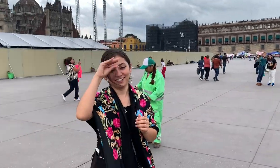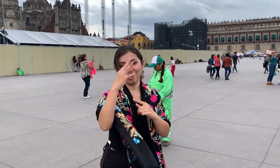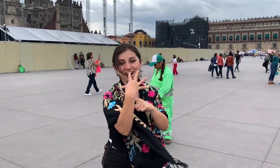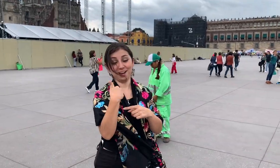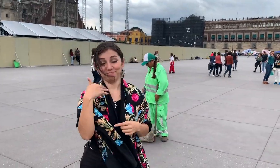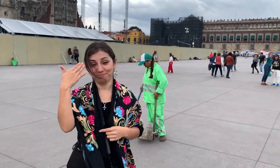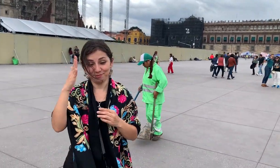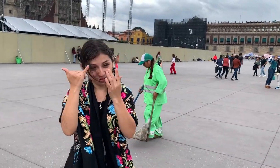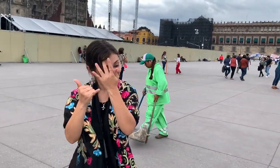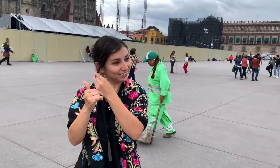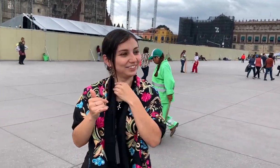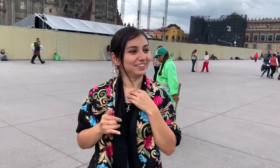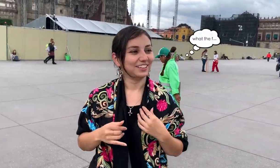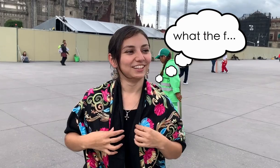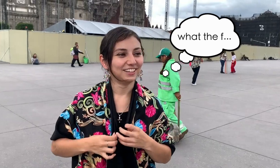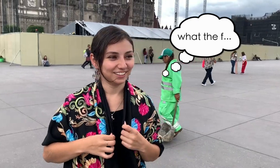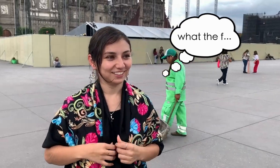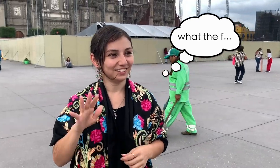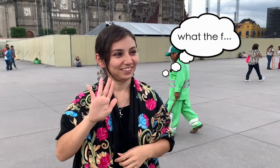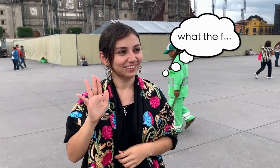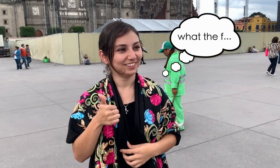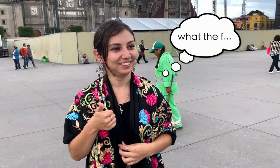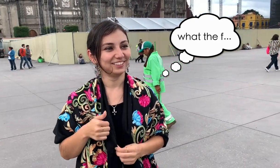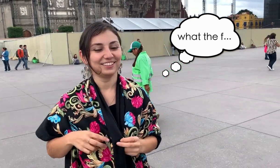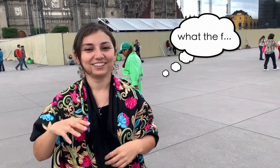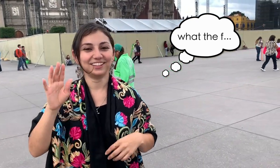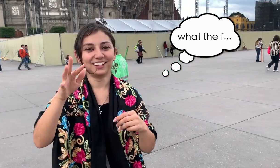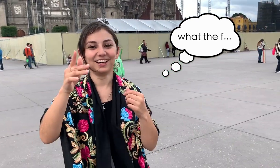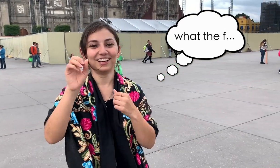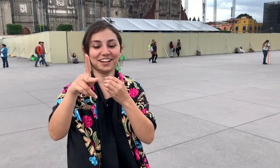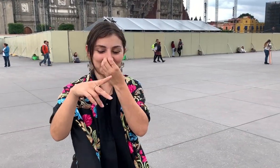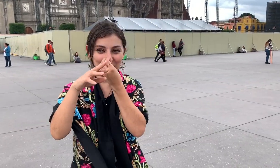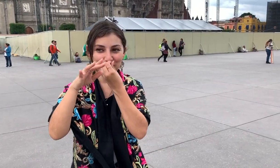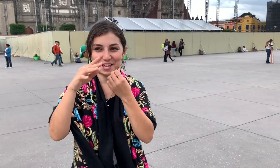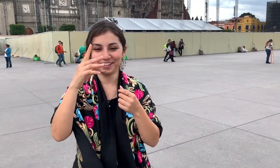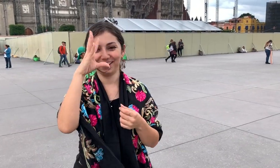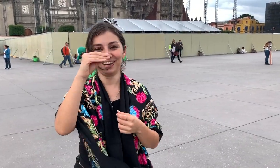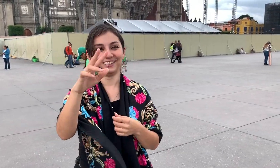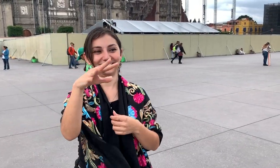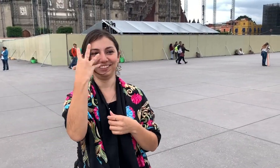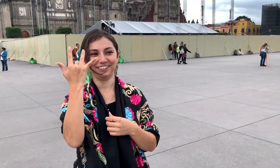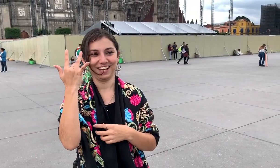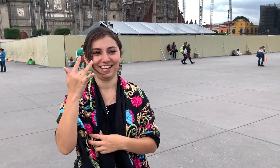I don't know why he's filming me. uh (hi! so you're good?) uh, okay, um. the man is still filming me - why?